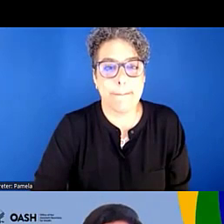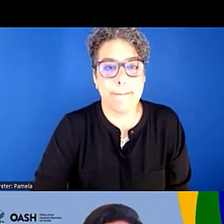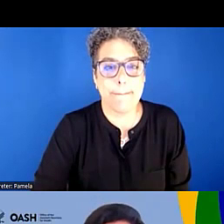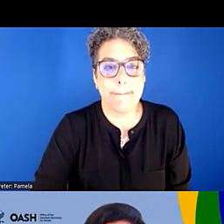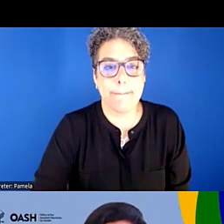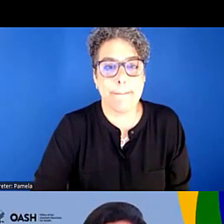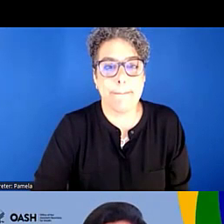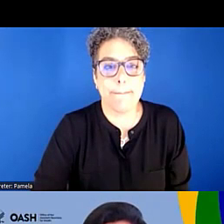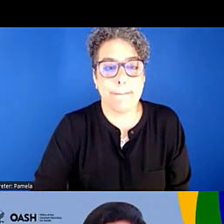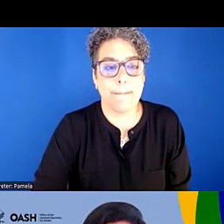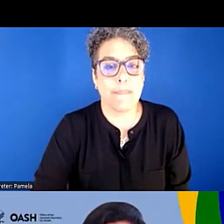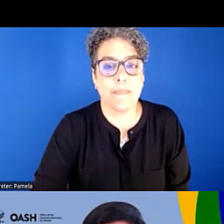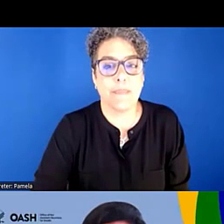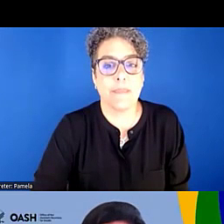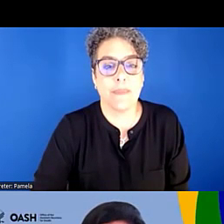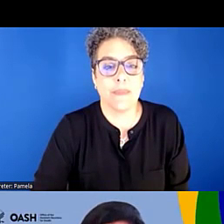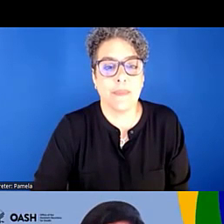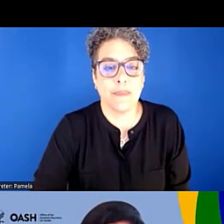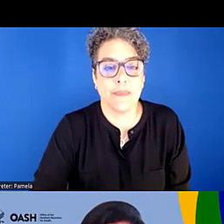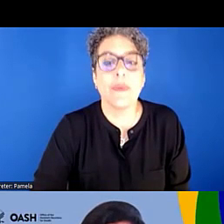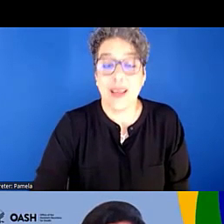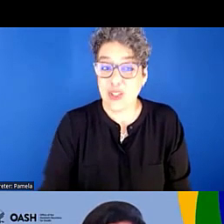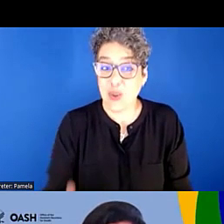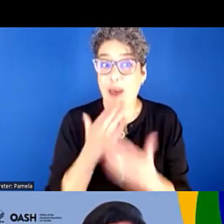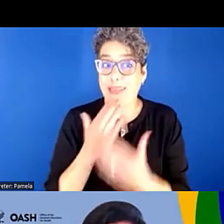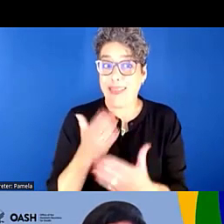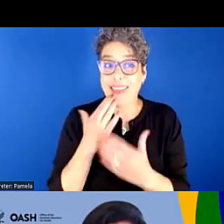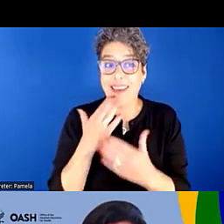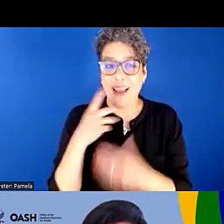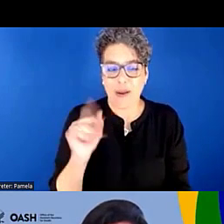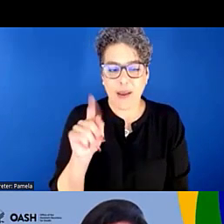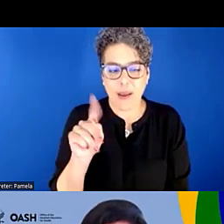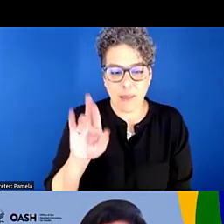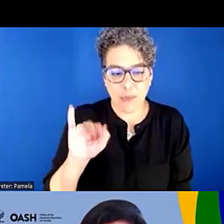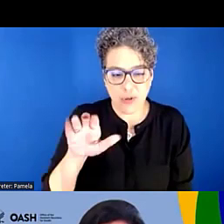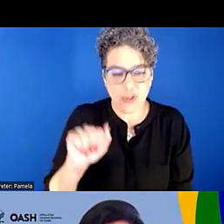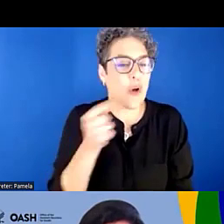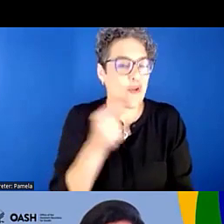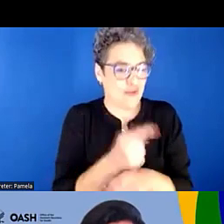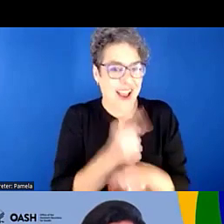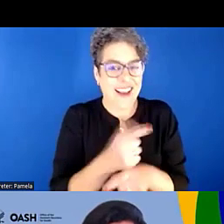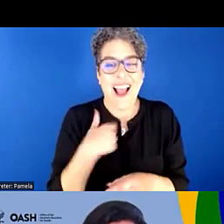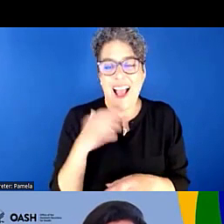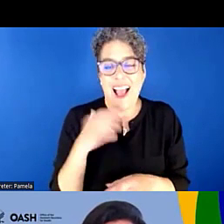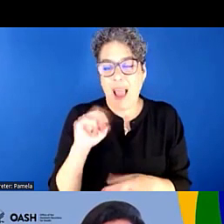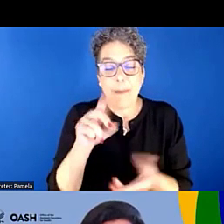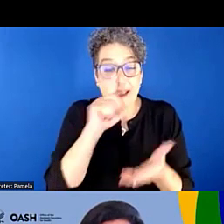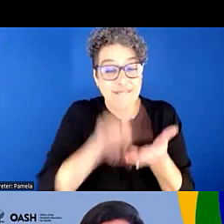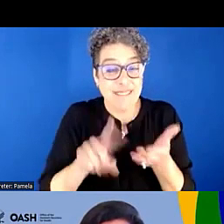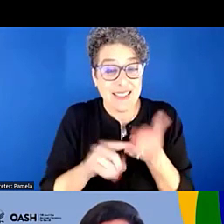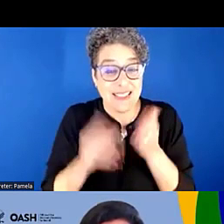So I am an investigator at ORI like Patricia mentioned, and I'm one